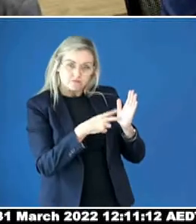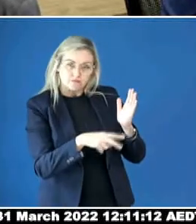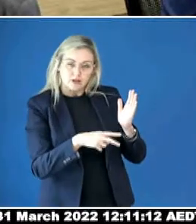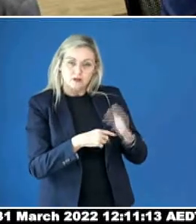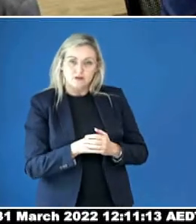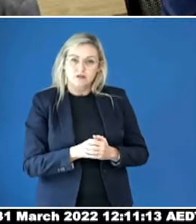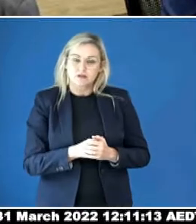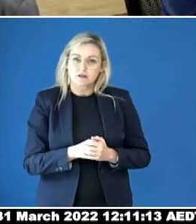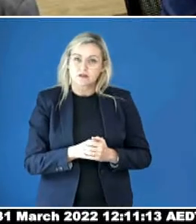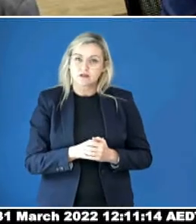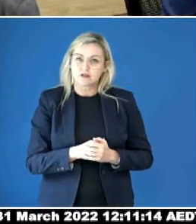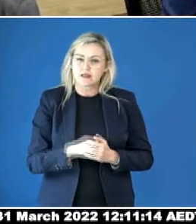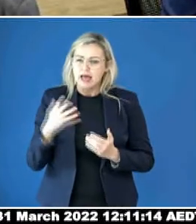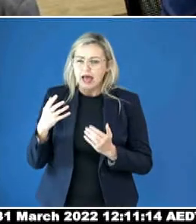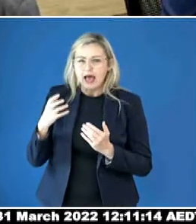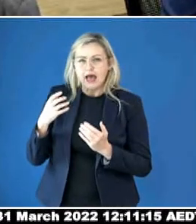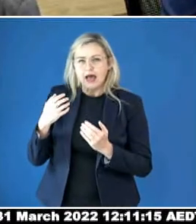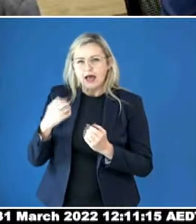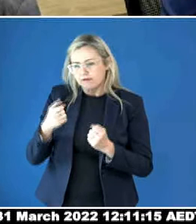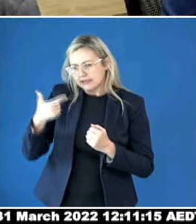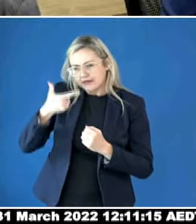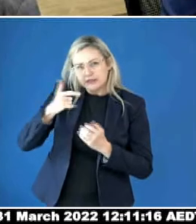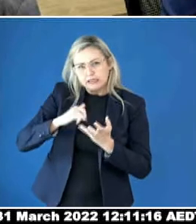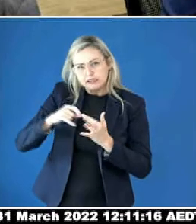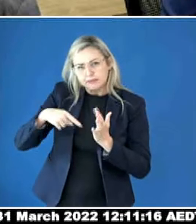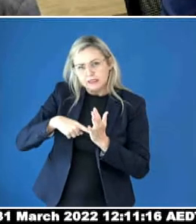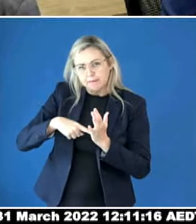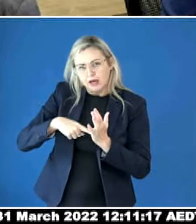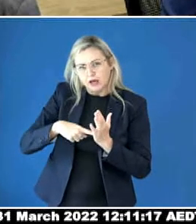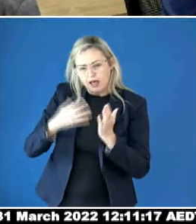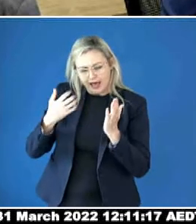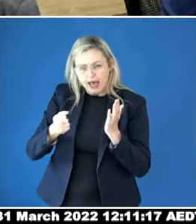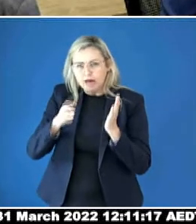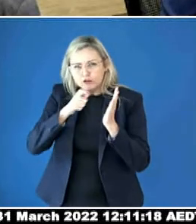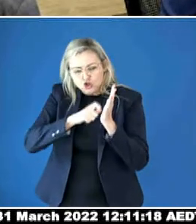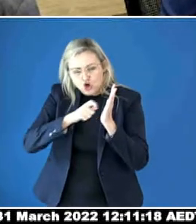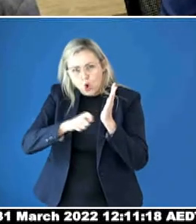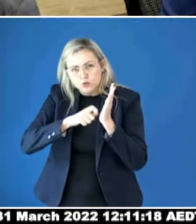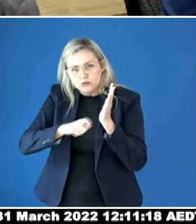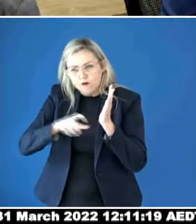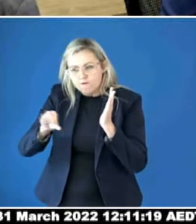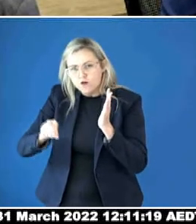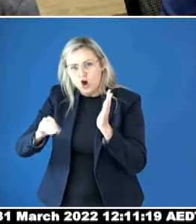"It appears from a dated note on 17 September and confirmed by the Lifestyle Lead that the